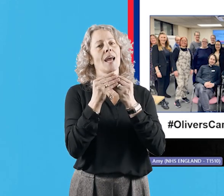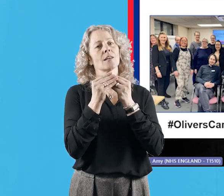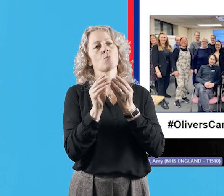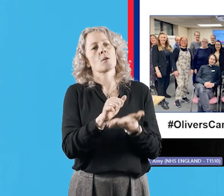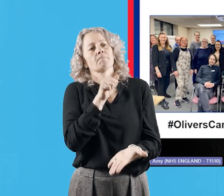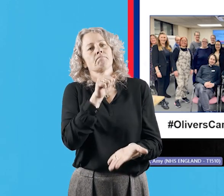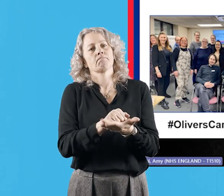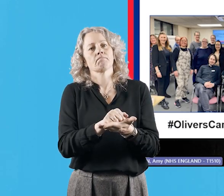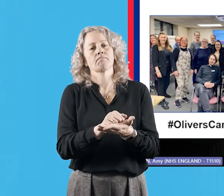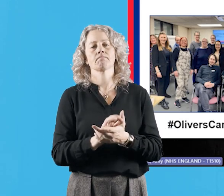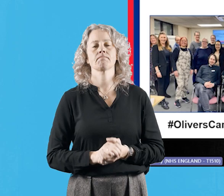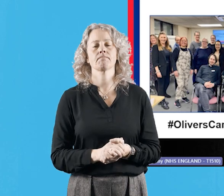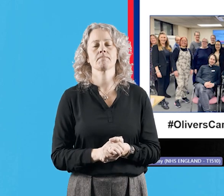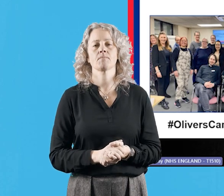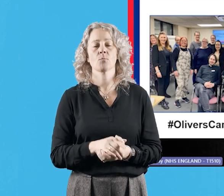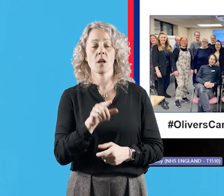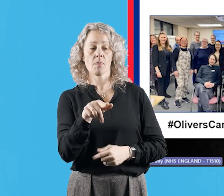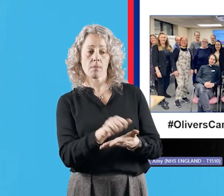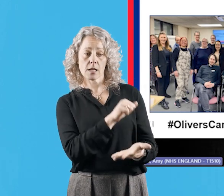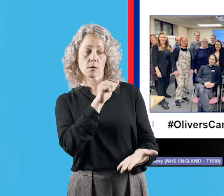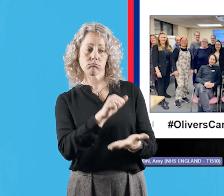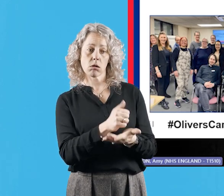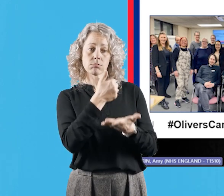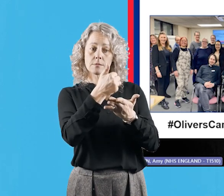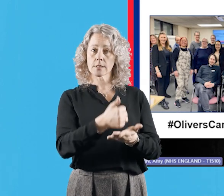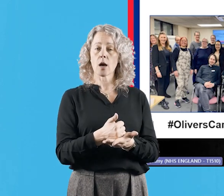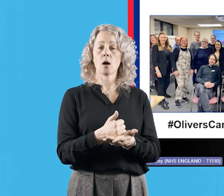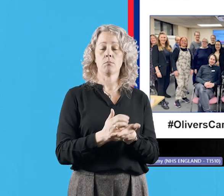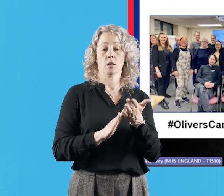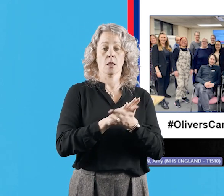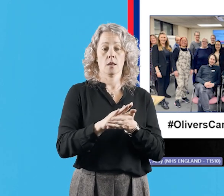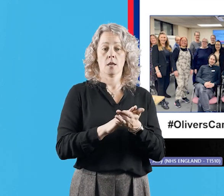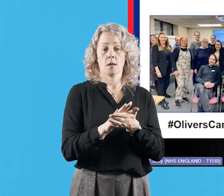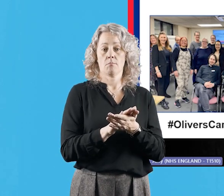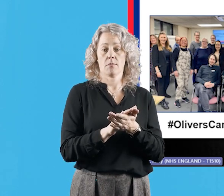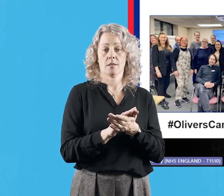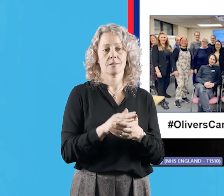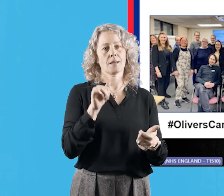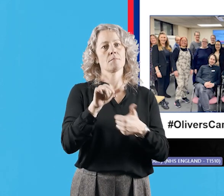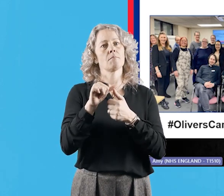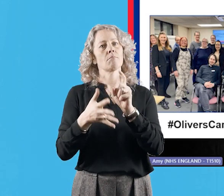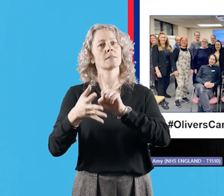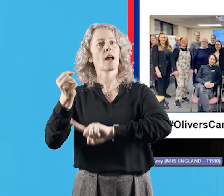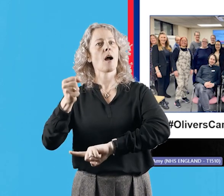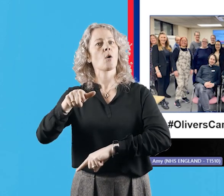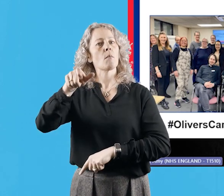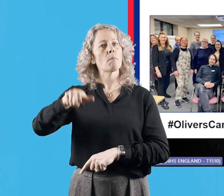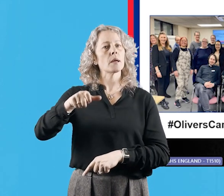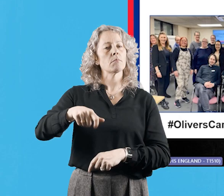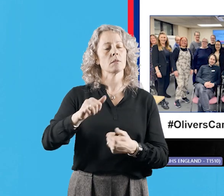doing it properly right. If we do this properly, we're going to have, much better outcomes for people,